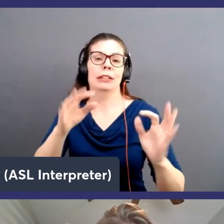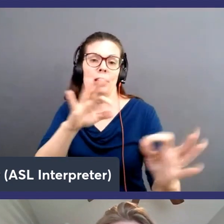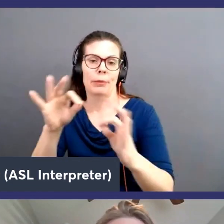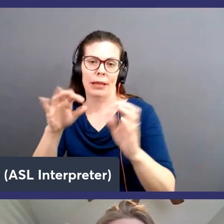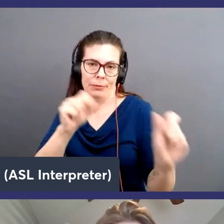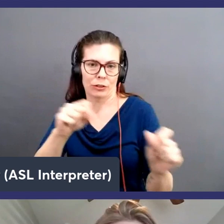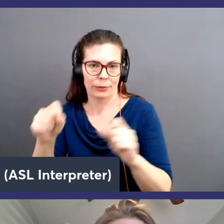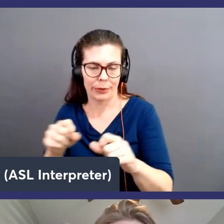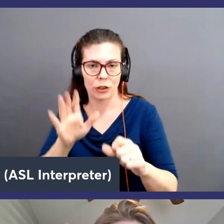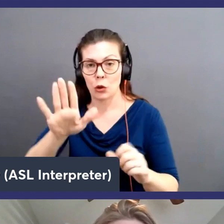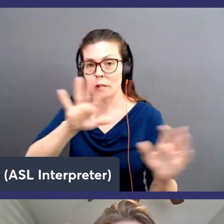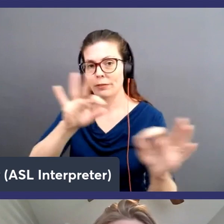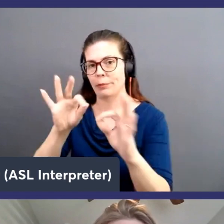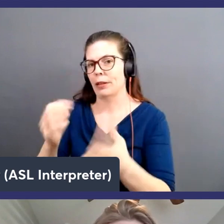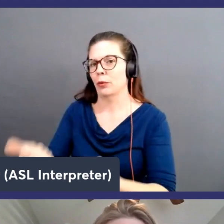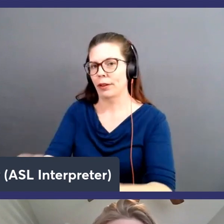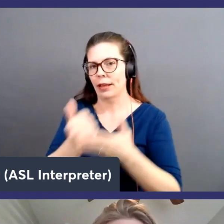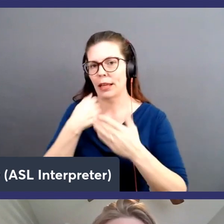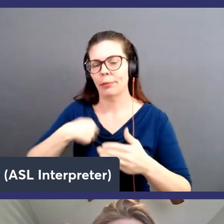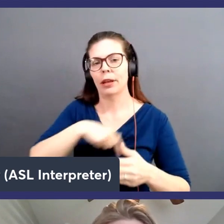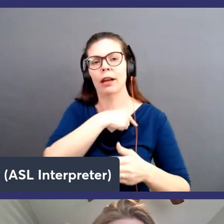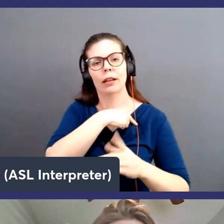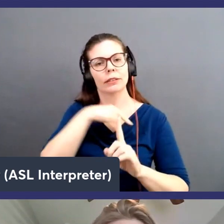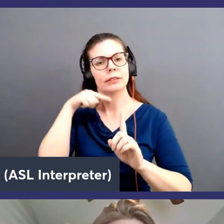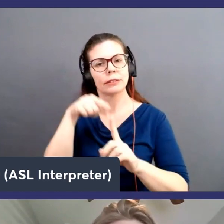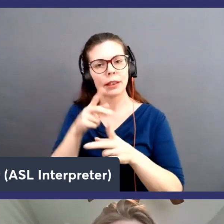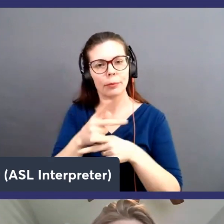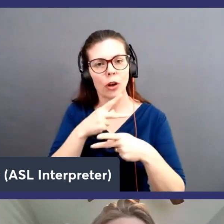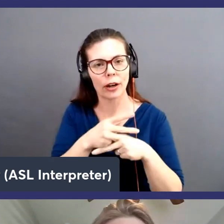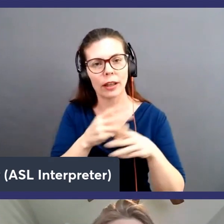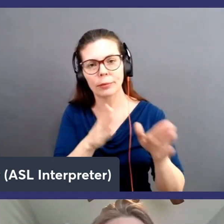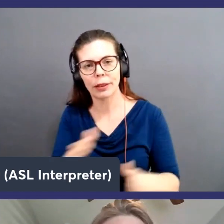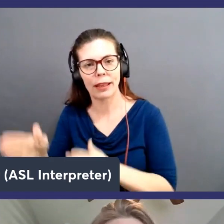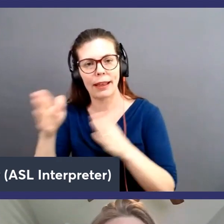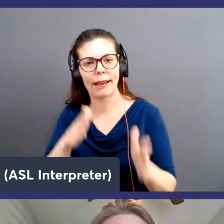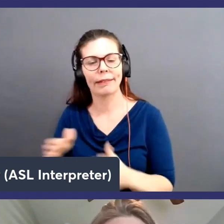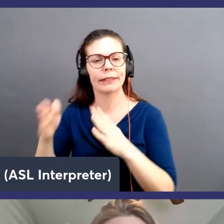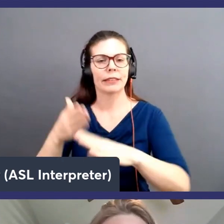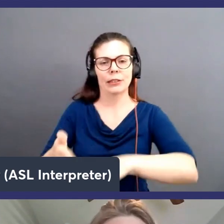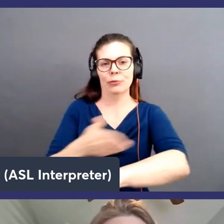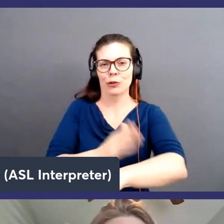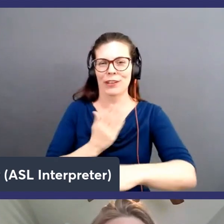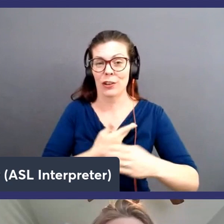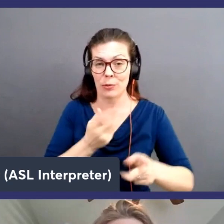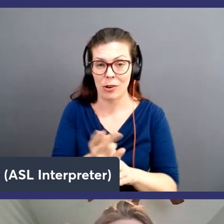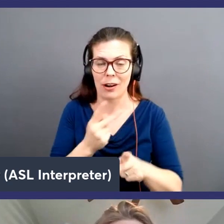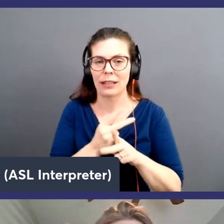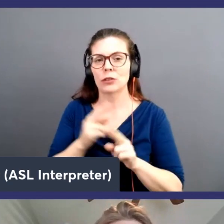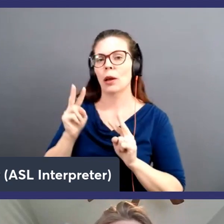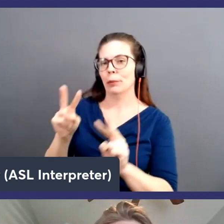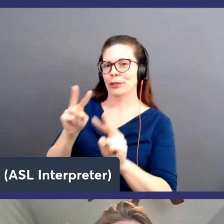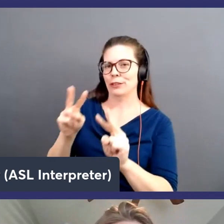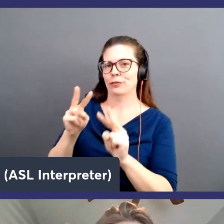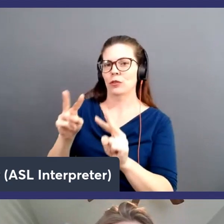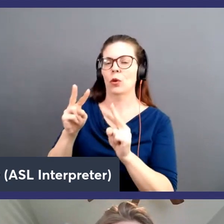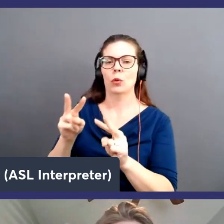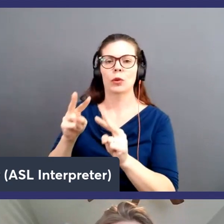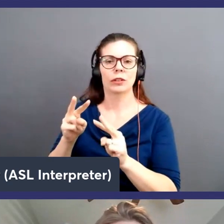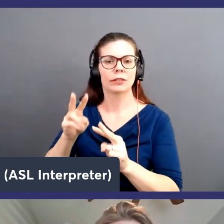Your feedback will help us to drive the product roadmap and make improvements in the product so I'll be looking forward to receiving feedback